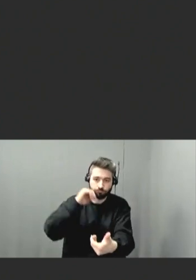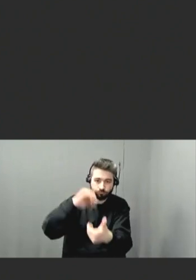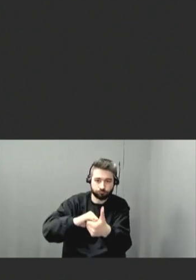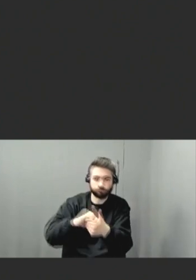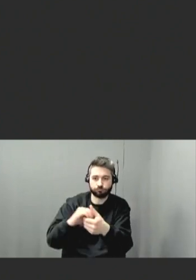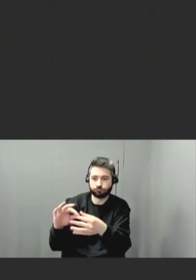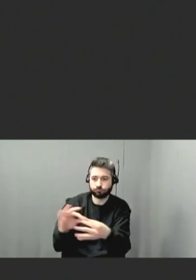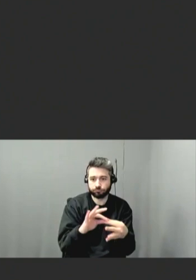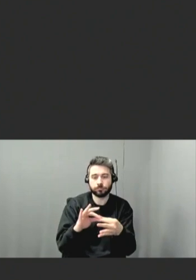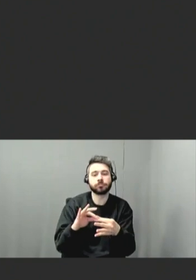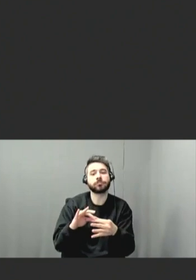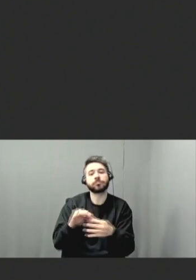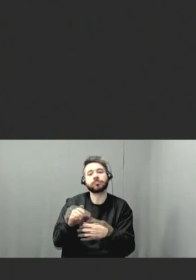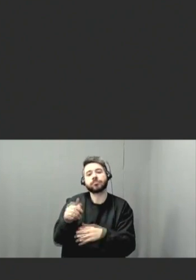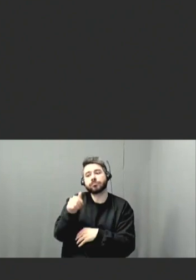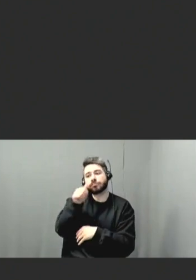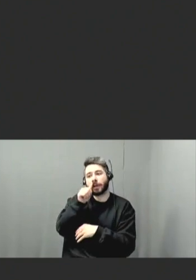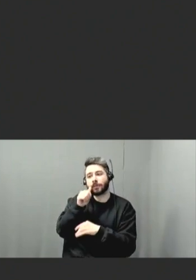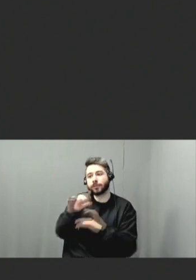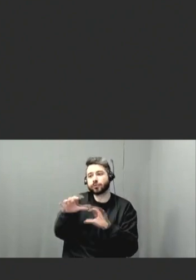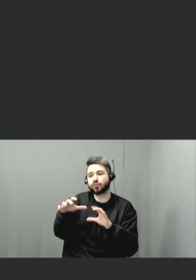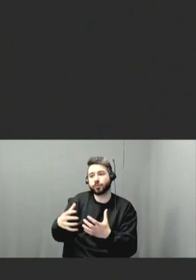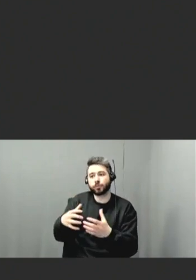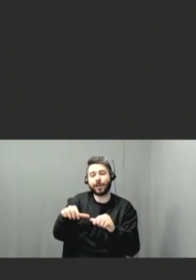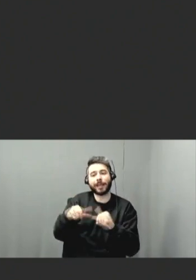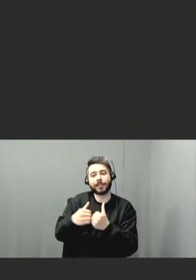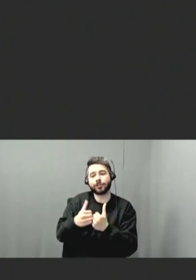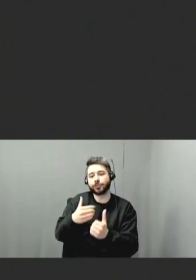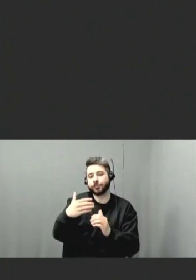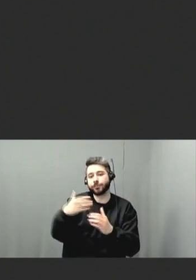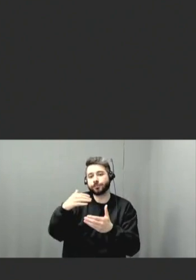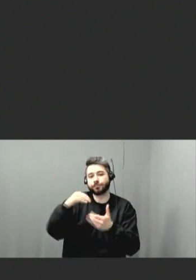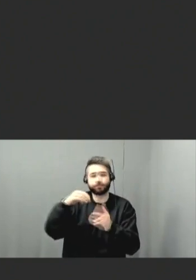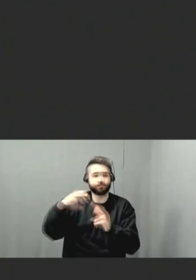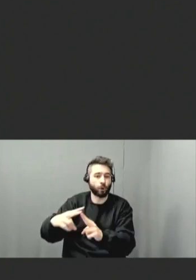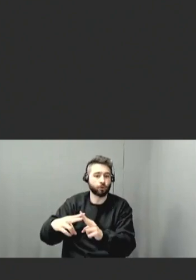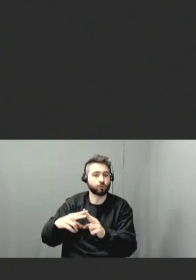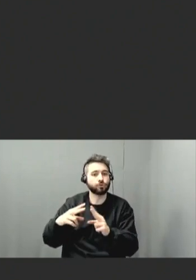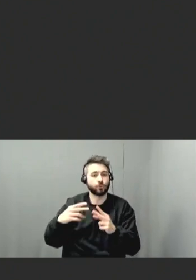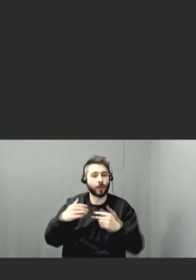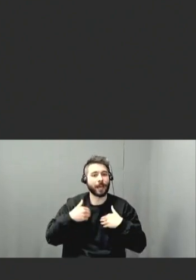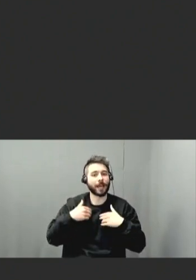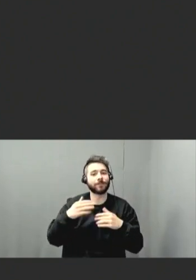its private sector and interagency partners to support the federal COVID-19 response for vaccines.